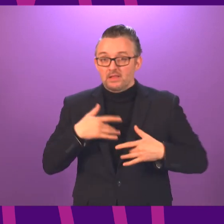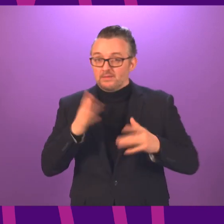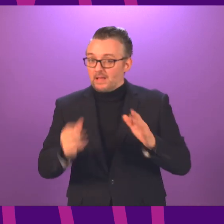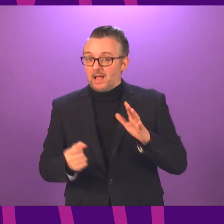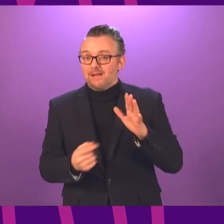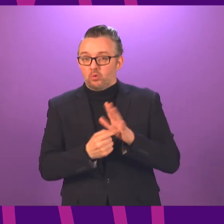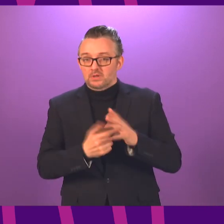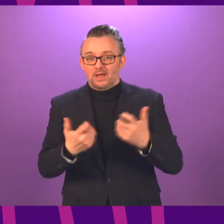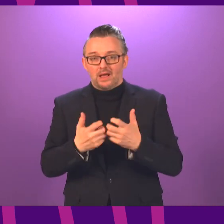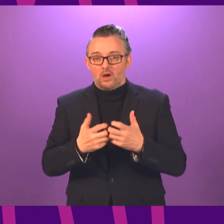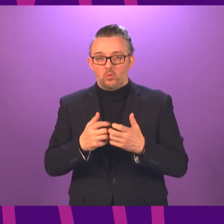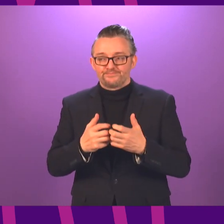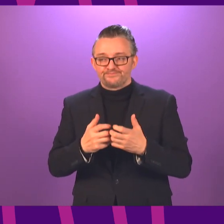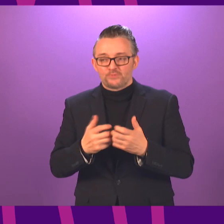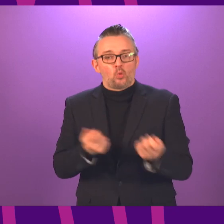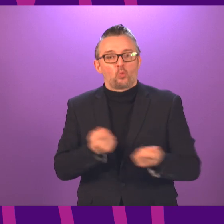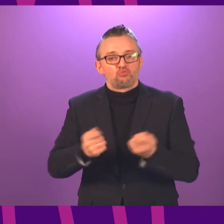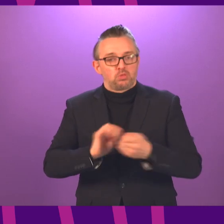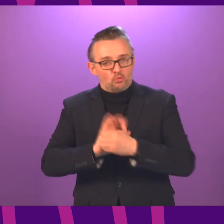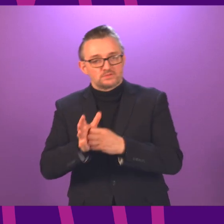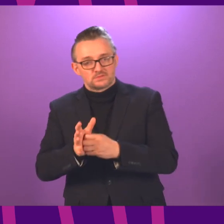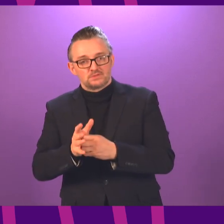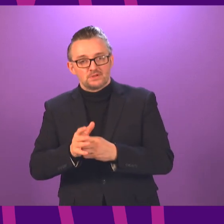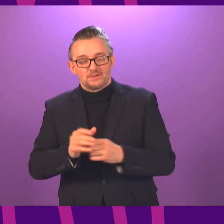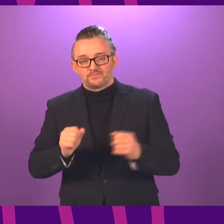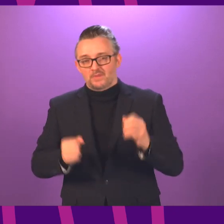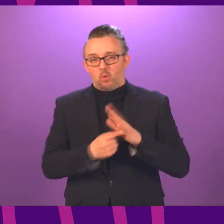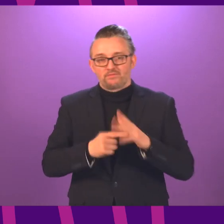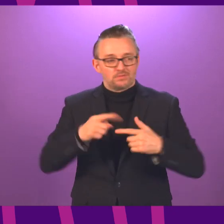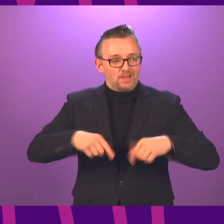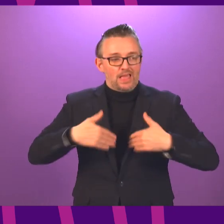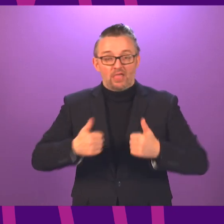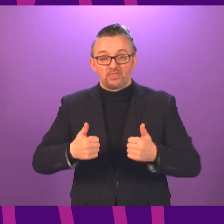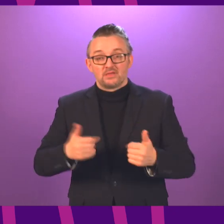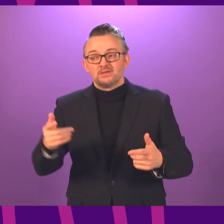the virus and protect health, is nevertheless extremely difficult for many businesses. The